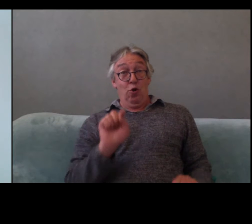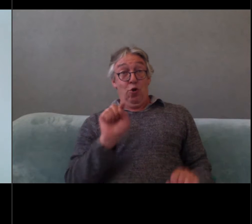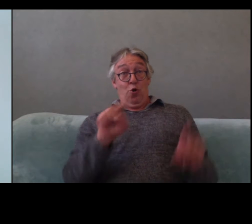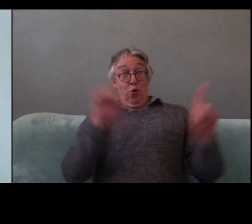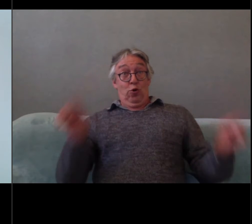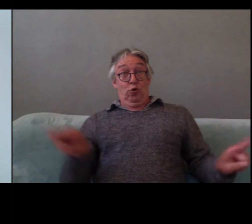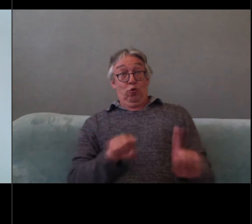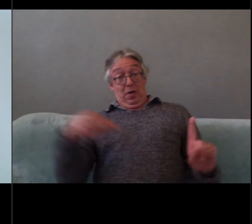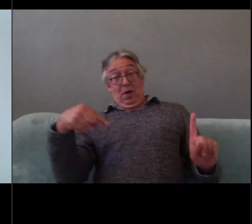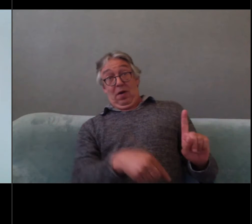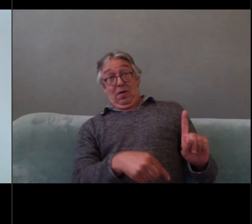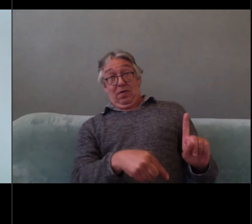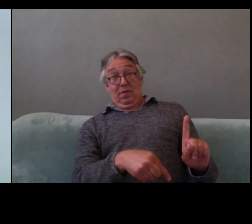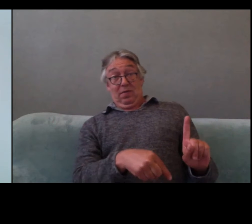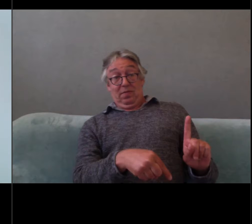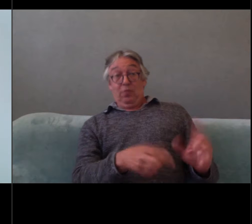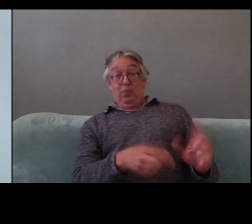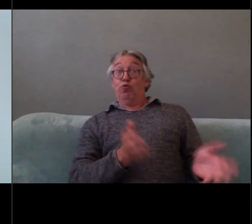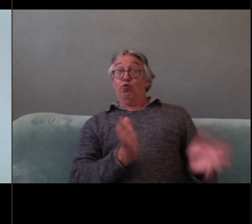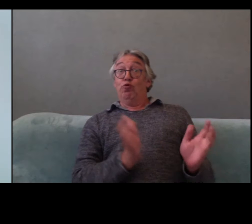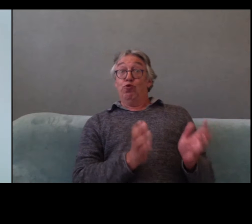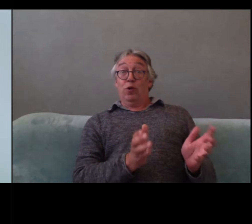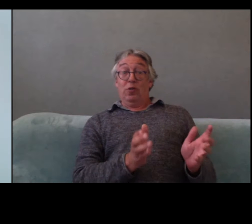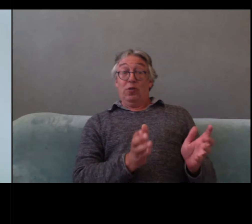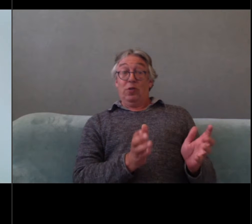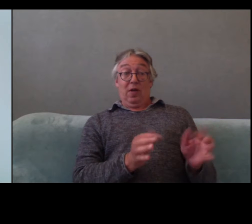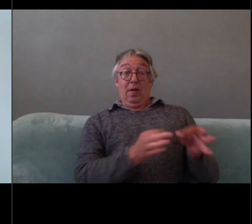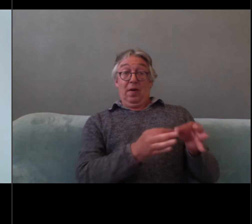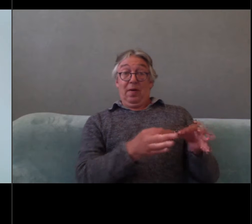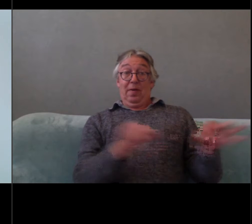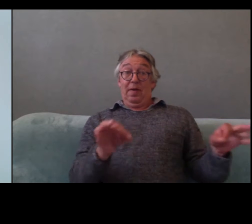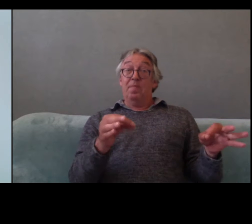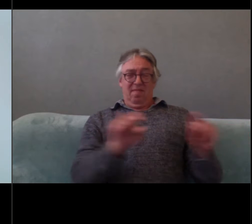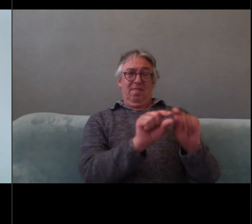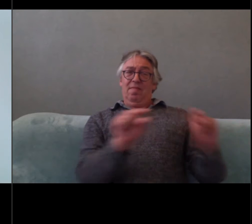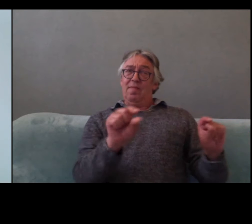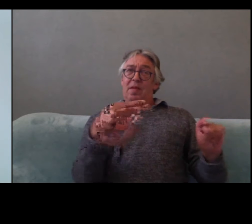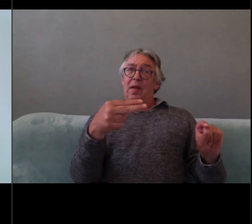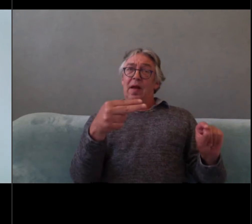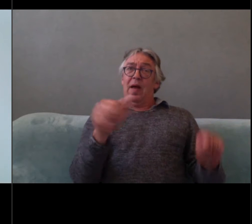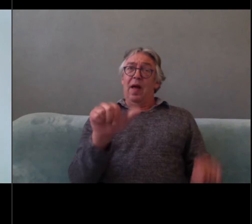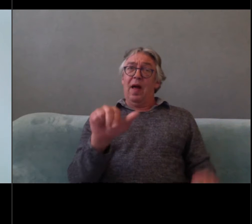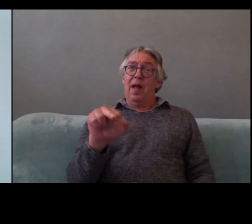In the tab Handouts you can also find the full programme with speakers.